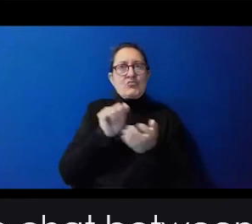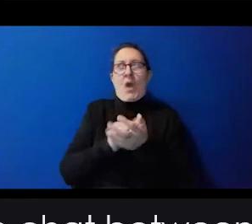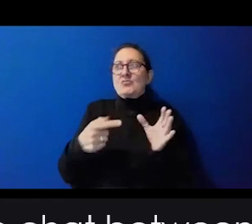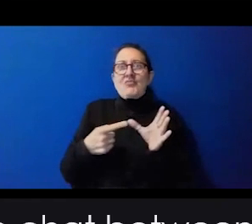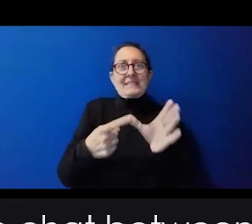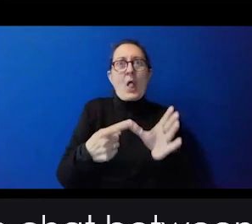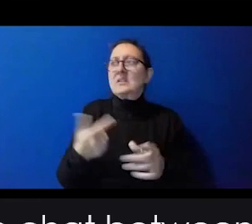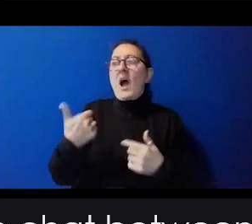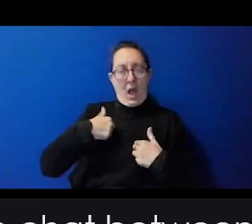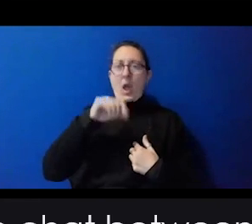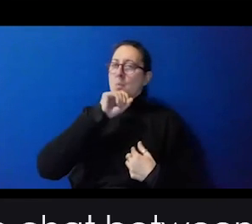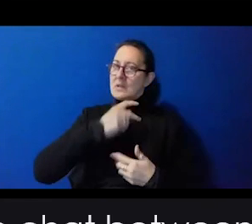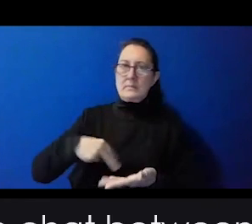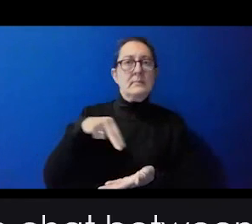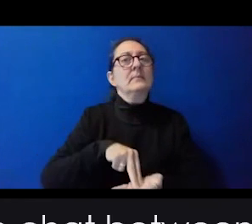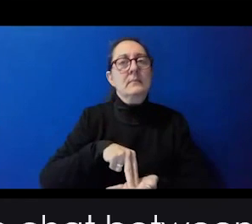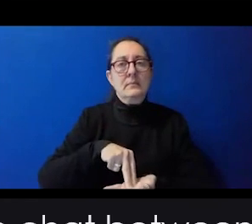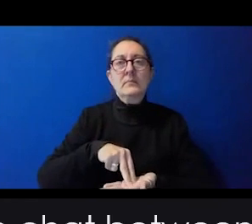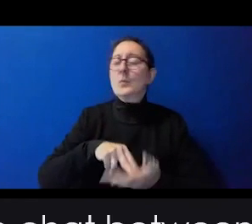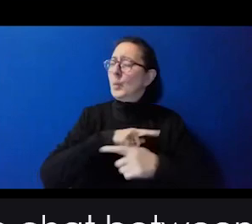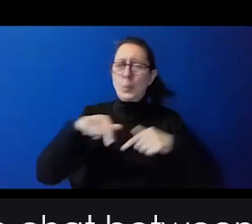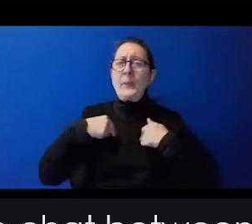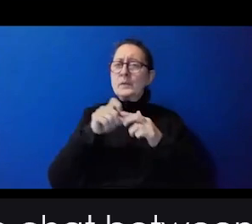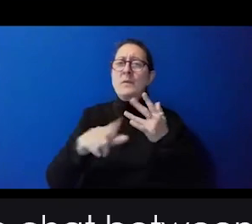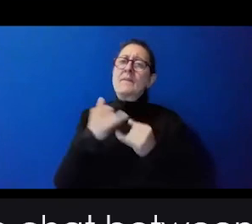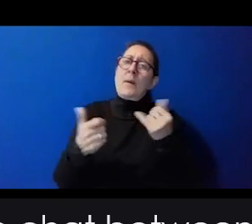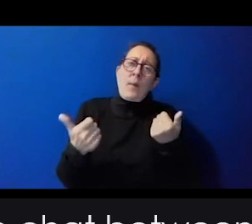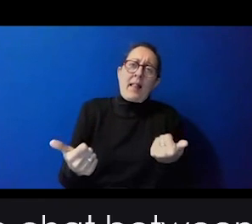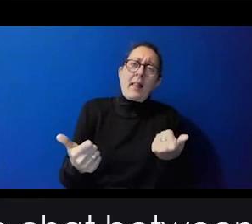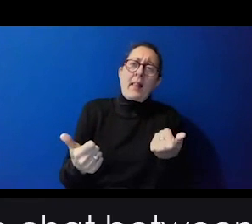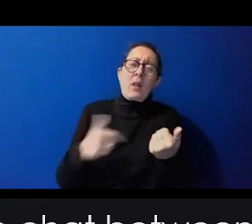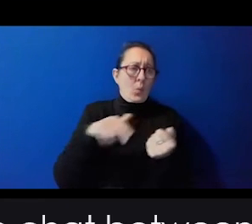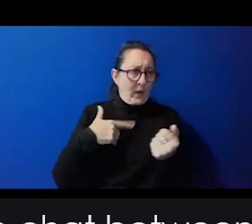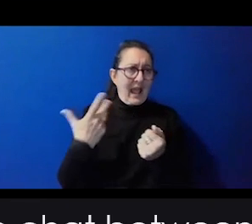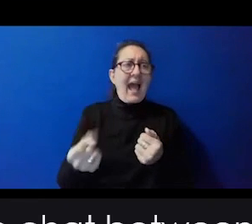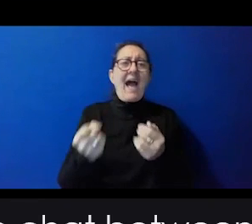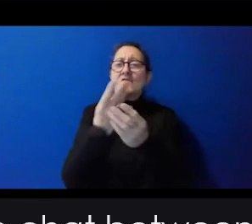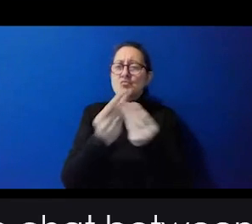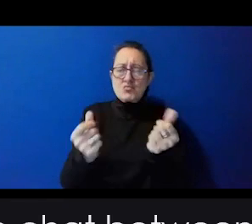a does very well is that we do because of the resources that we have and our principles and